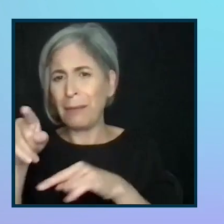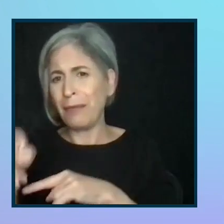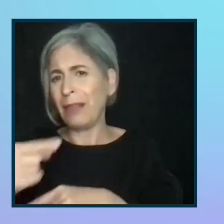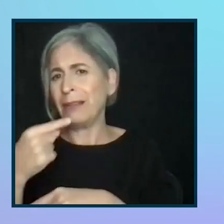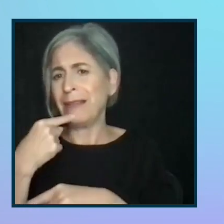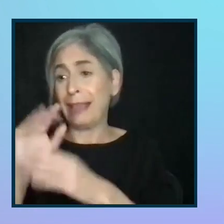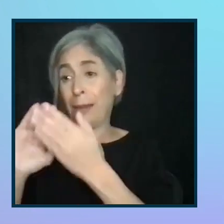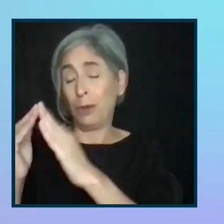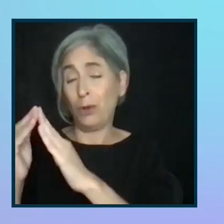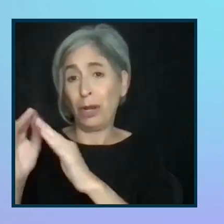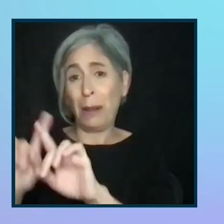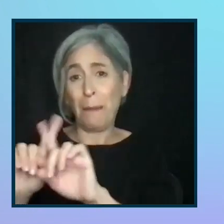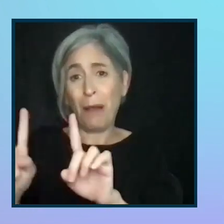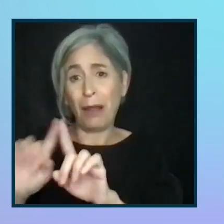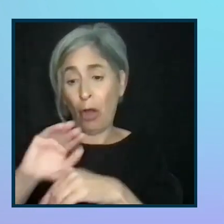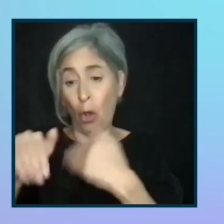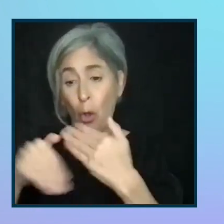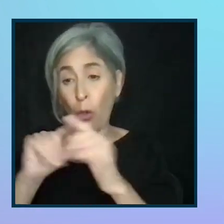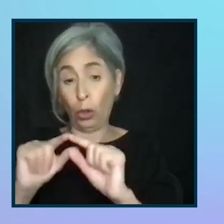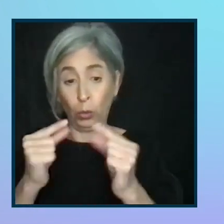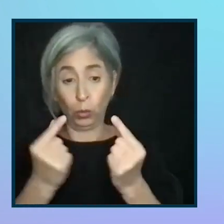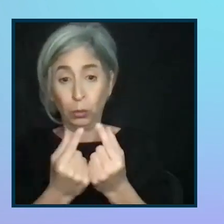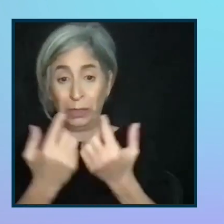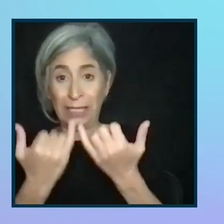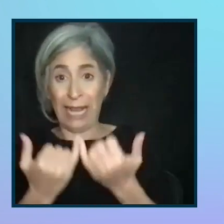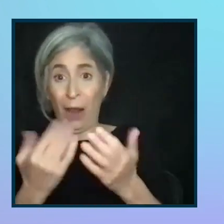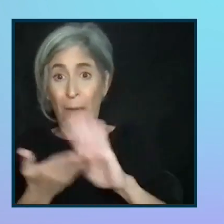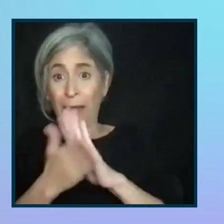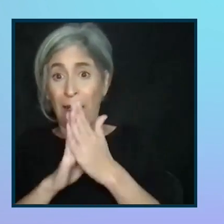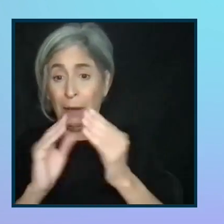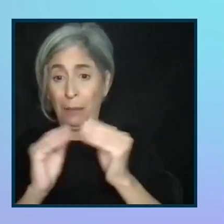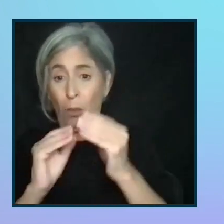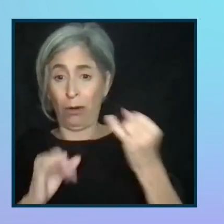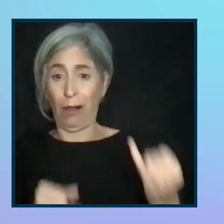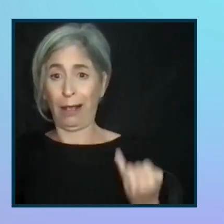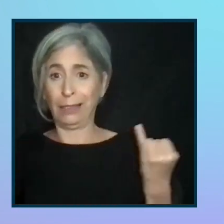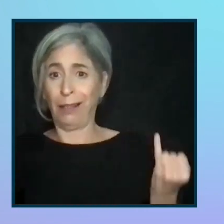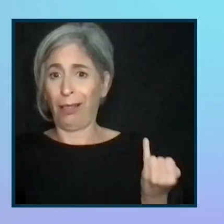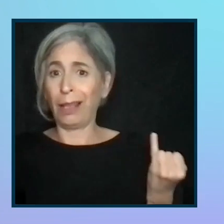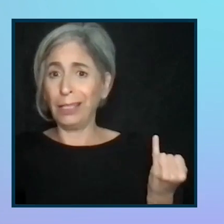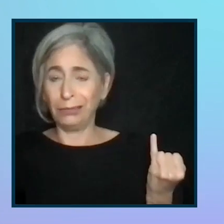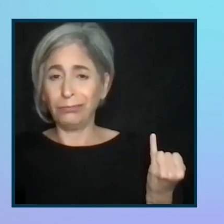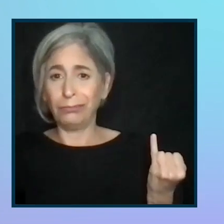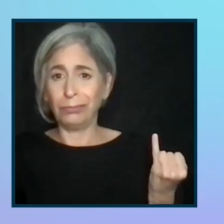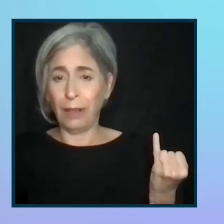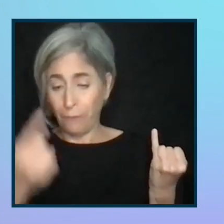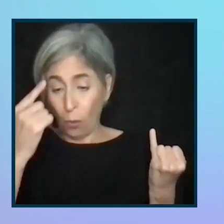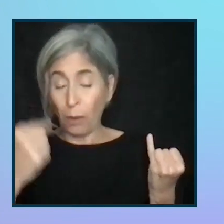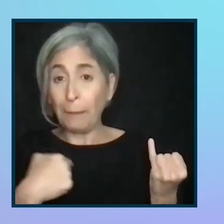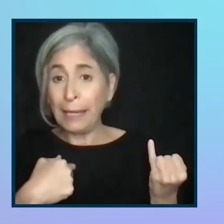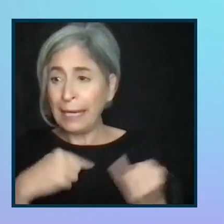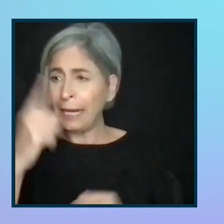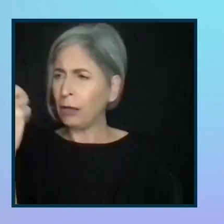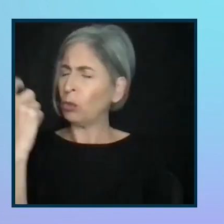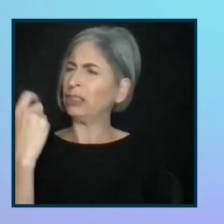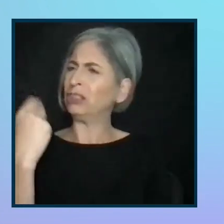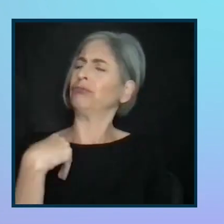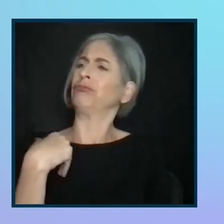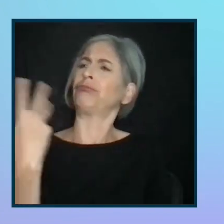there is a whole other group that is becoming more isolated. And so, you know, for me the question is,